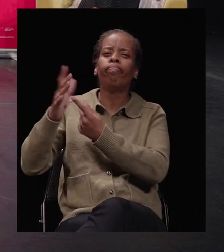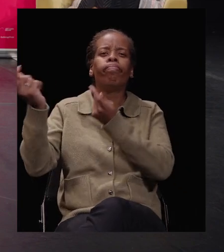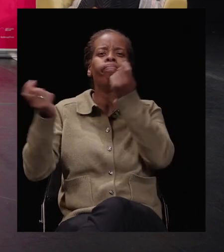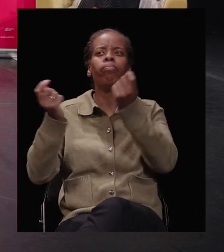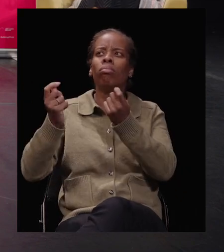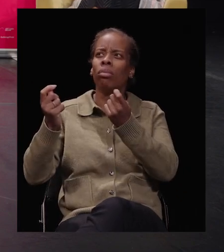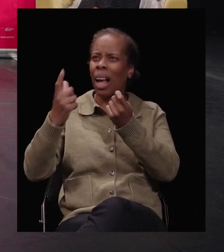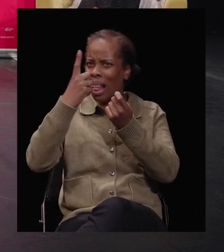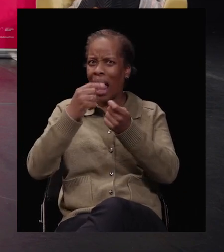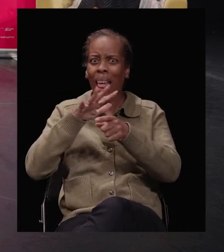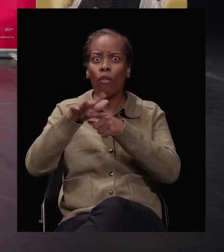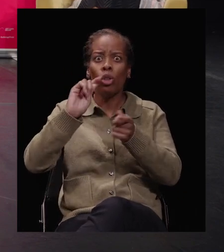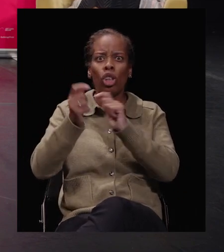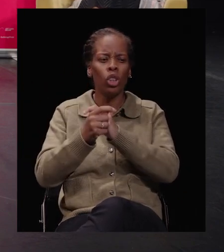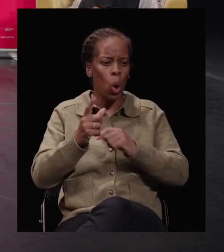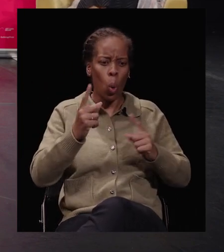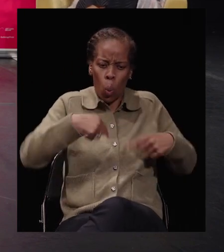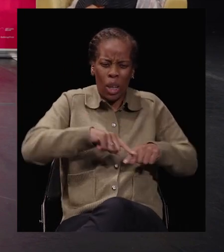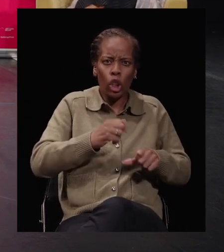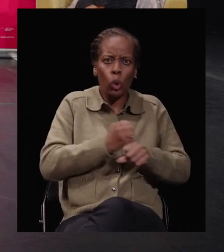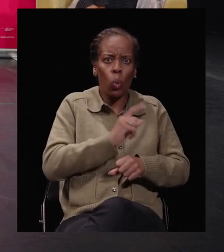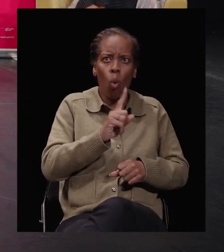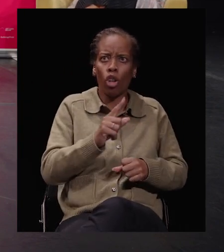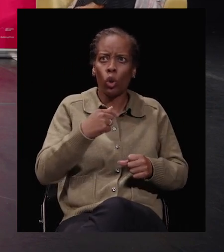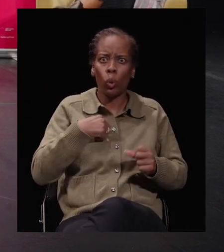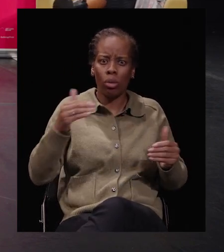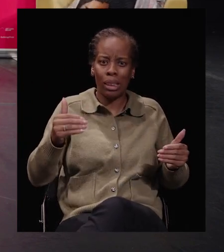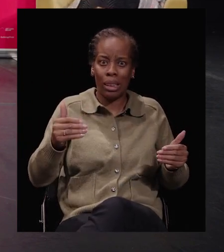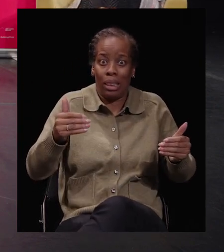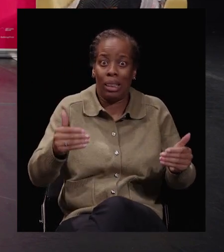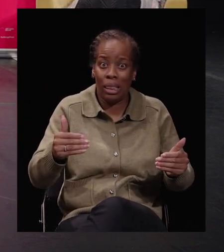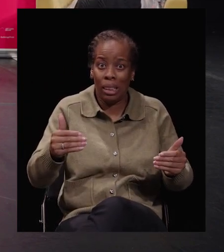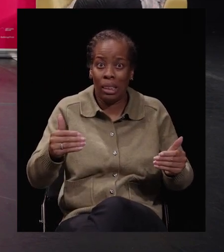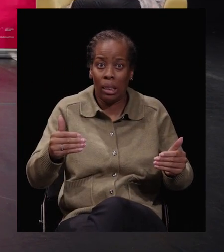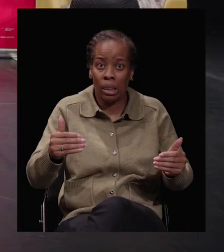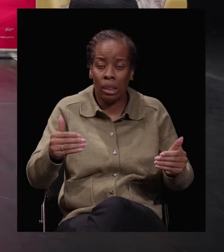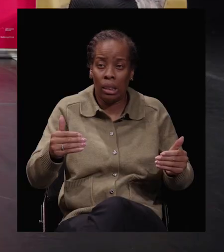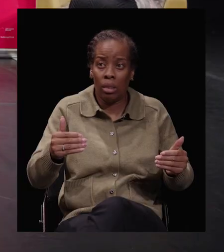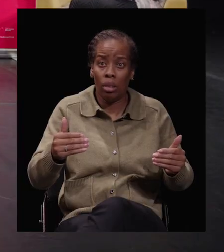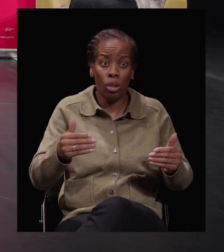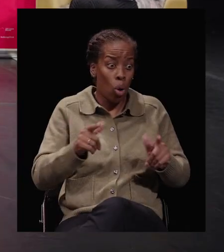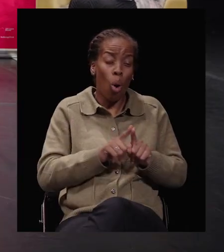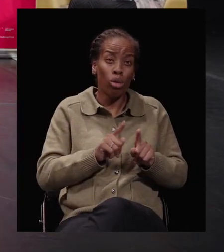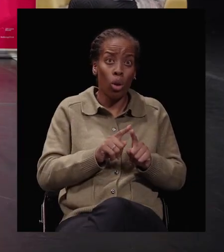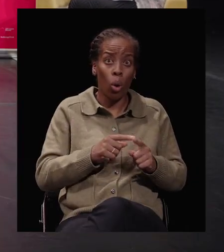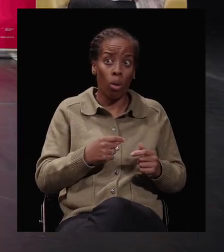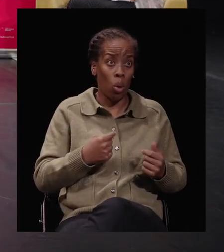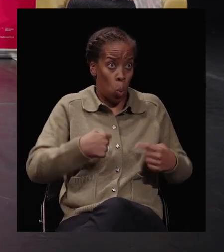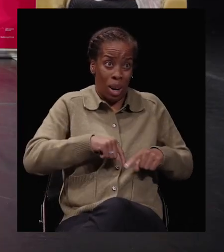what could we do on a practical level to kind of shift the dial a little bit from the spheres of influence and the privilege that we ourselves have?